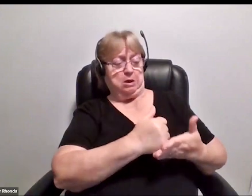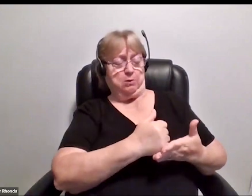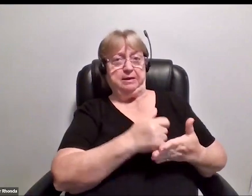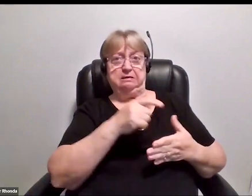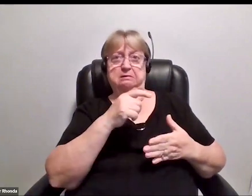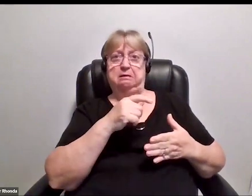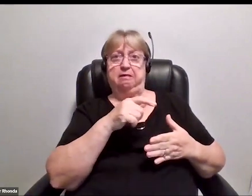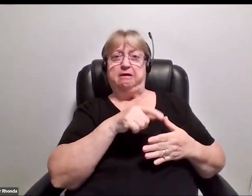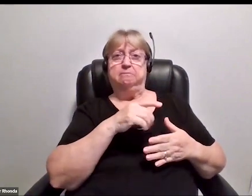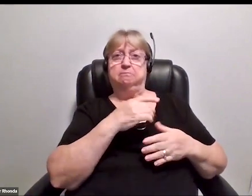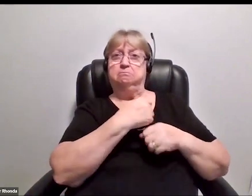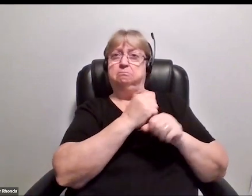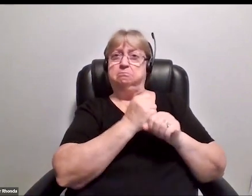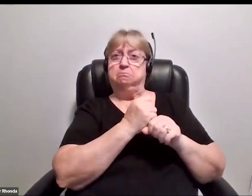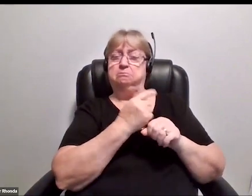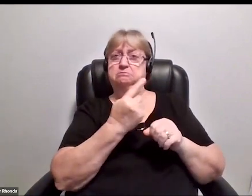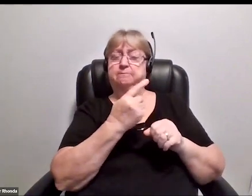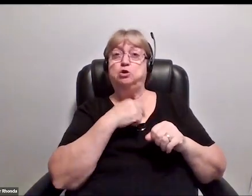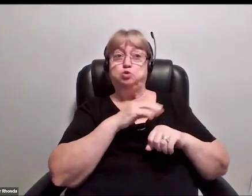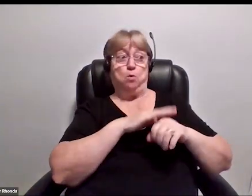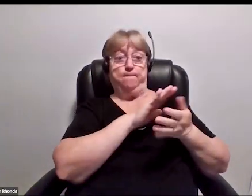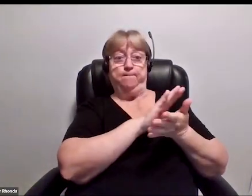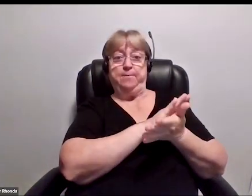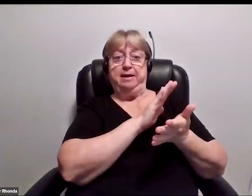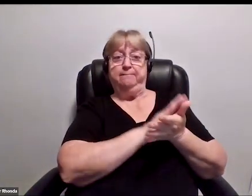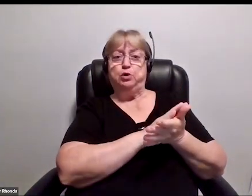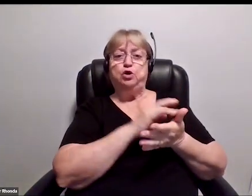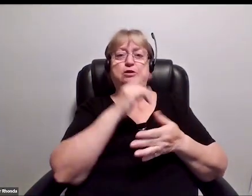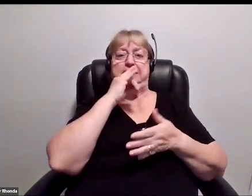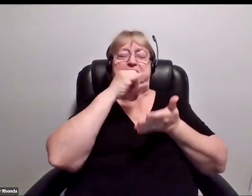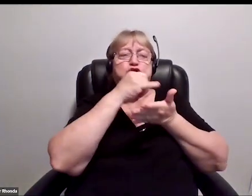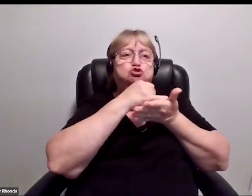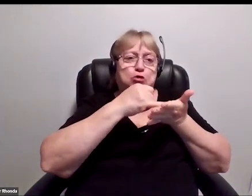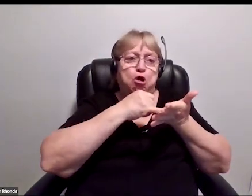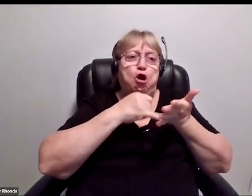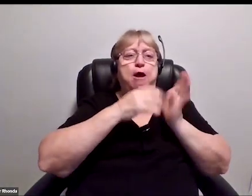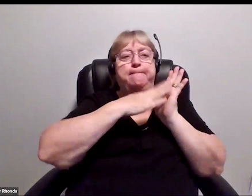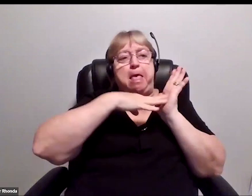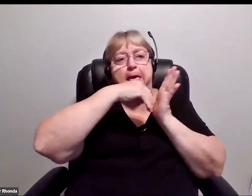On a piece of paper, they are drawing, they are painting, they are gluing different fabrics